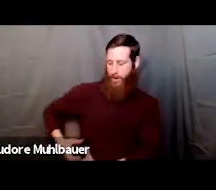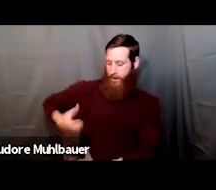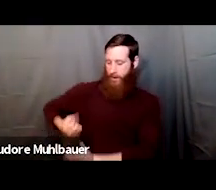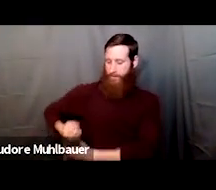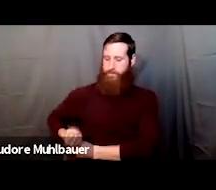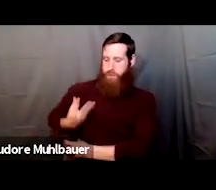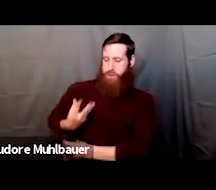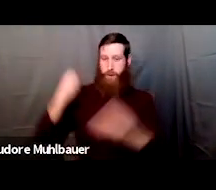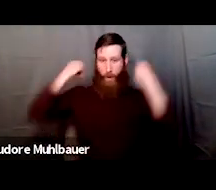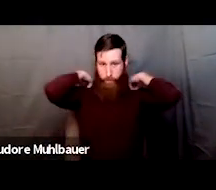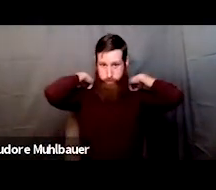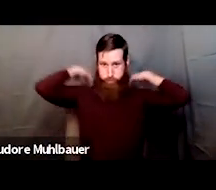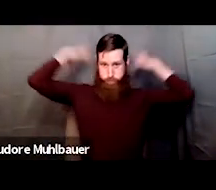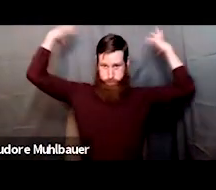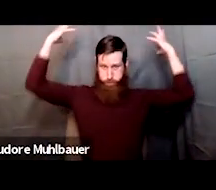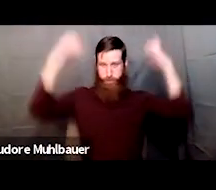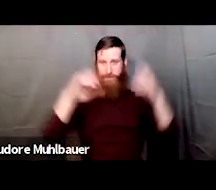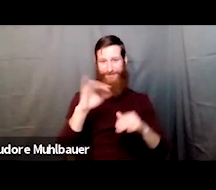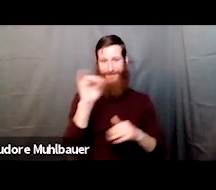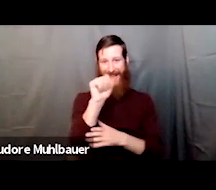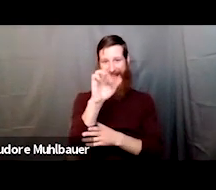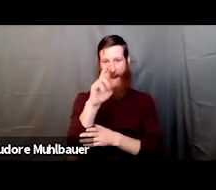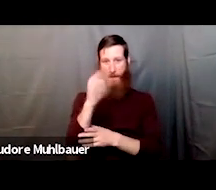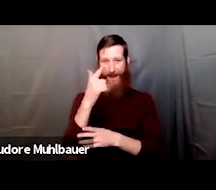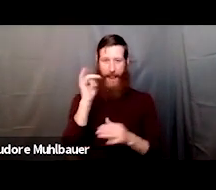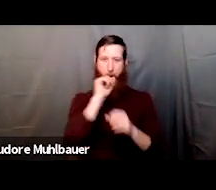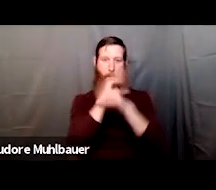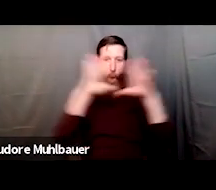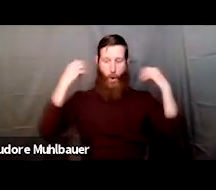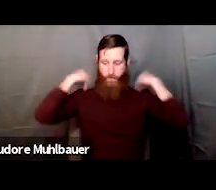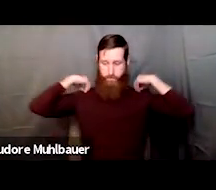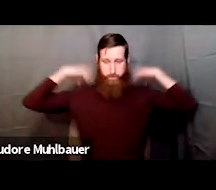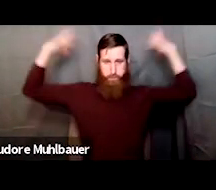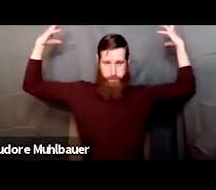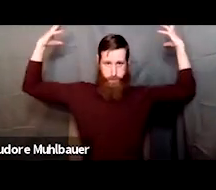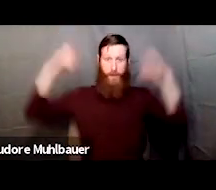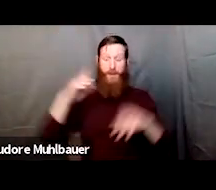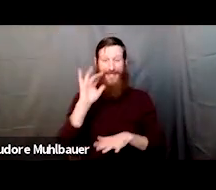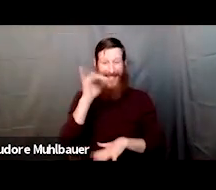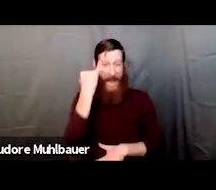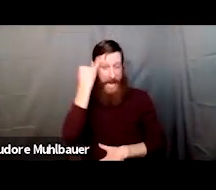When the air cannister explodes you get a big balloon of air popped up above your head. The idea behind an avalanche airbag is